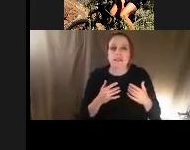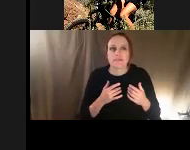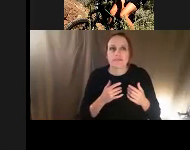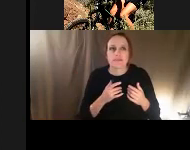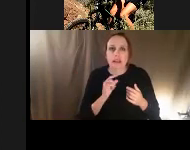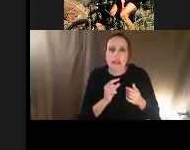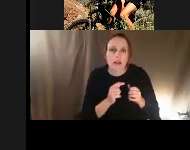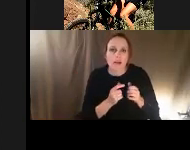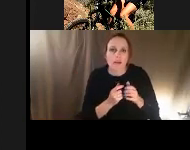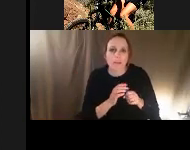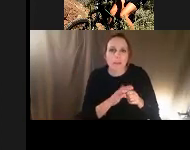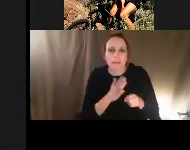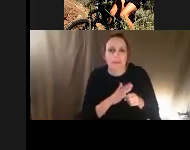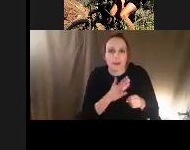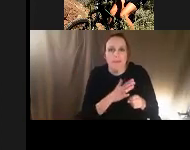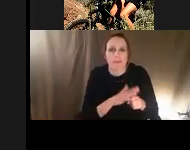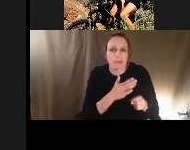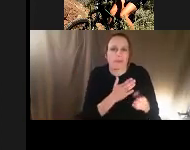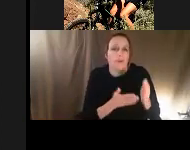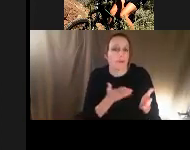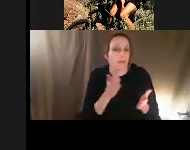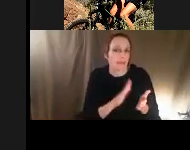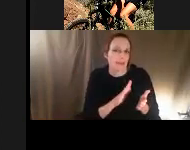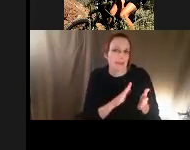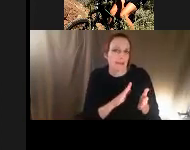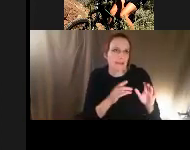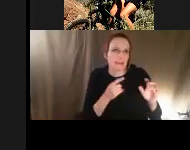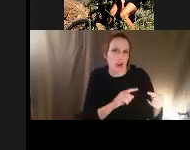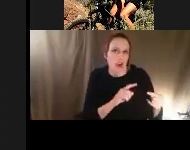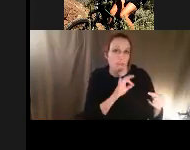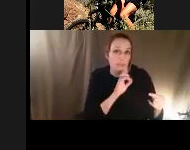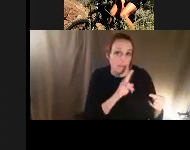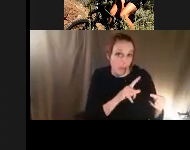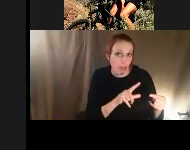to avoid emotions. That's the hard part.